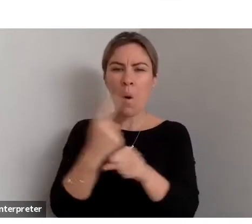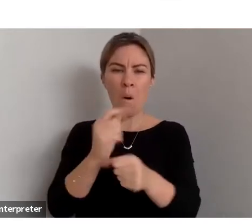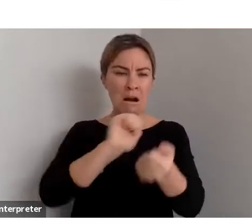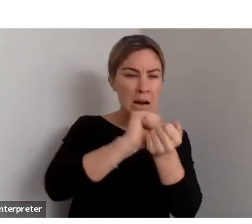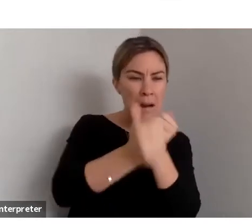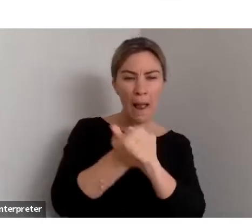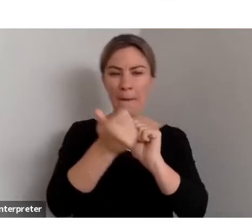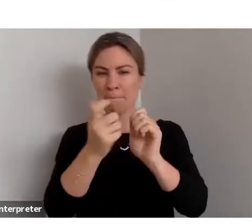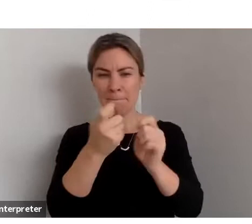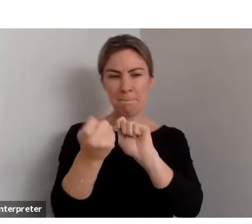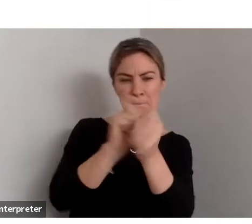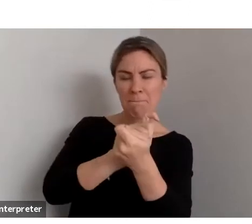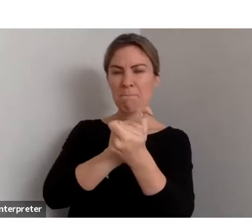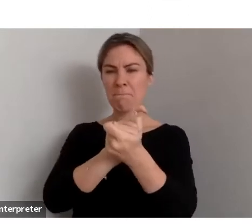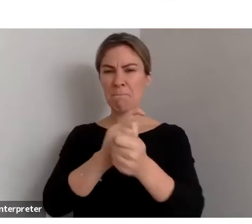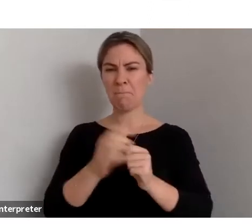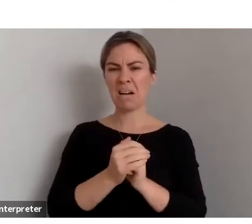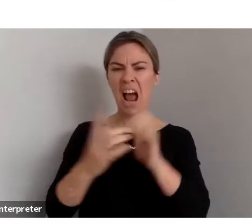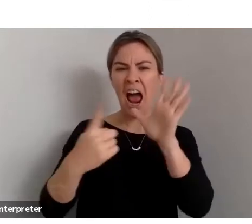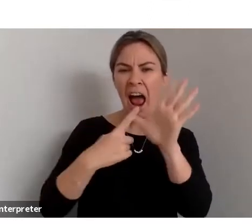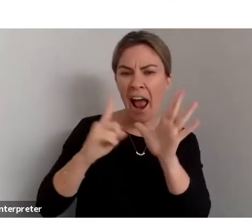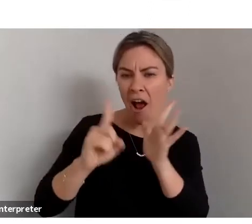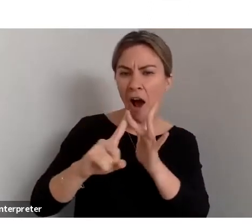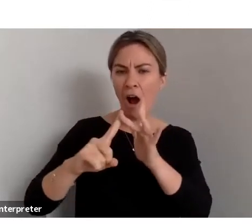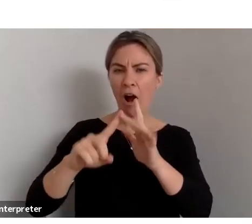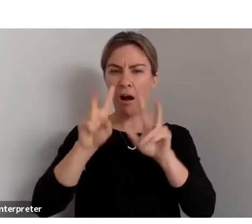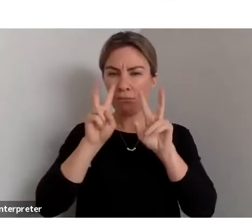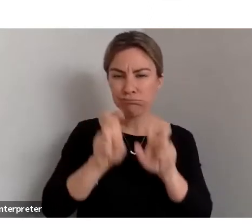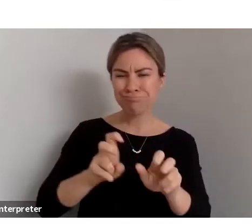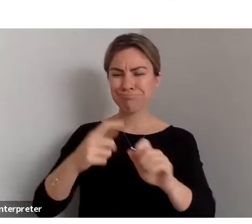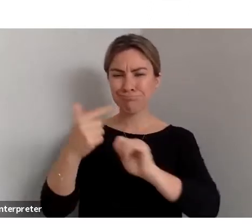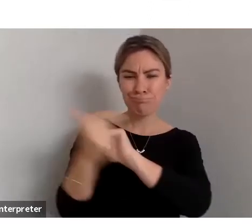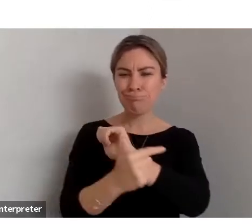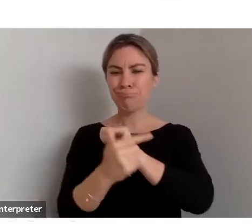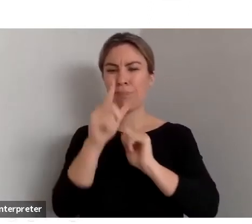mind, and AI, it can get very technical.